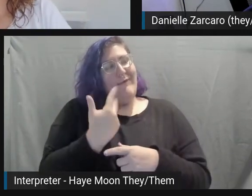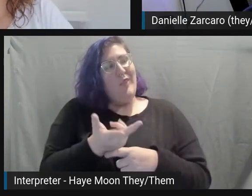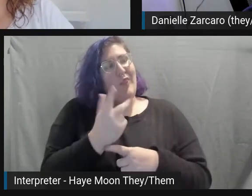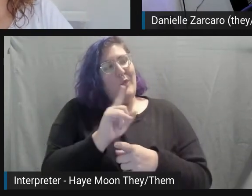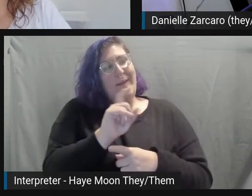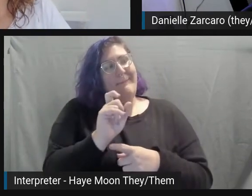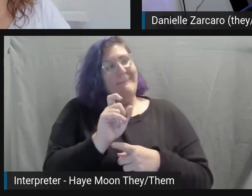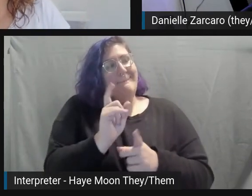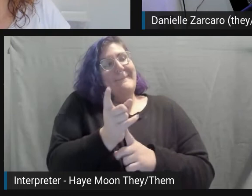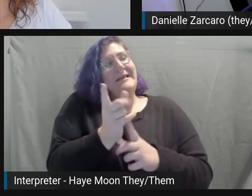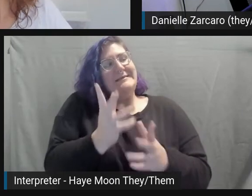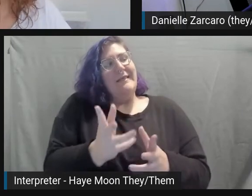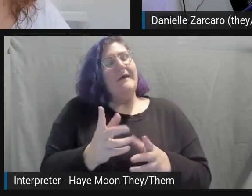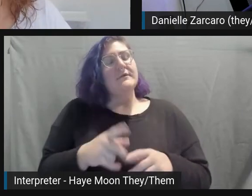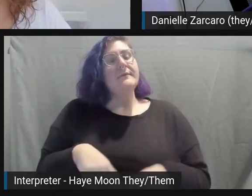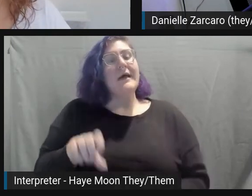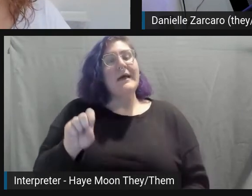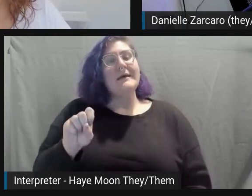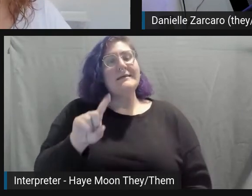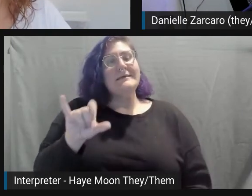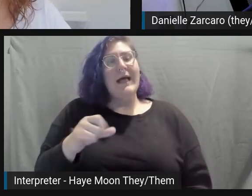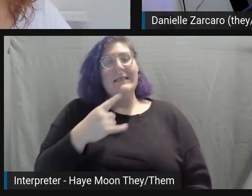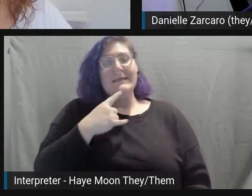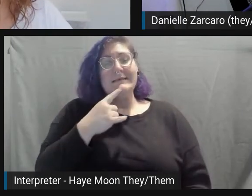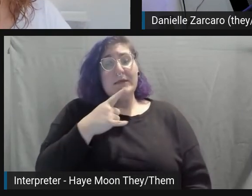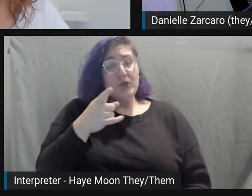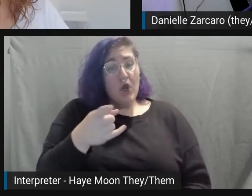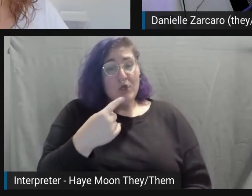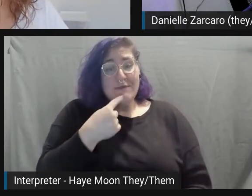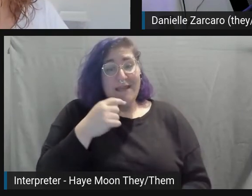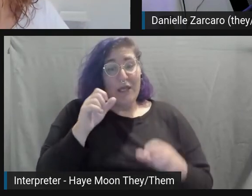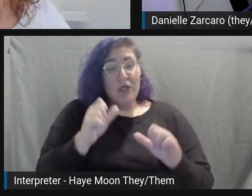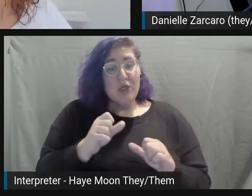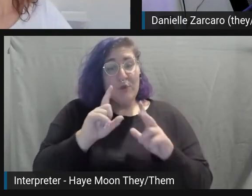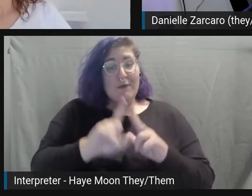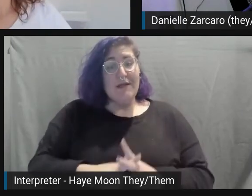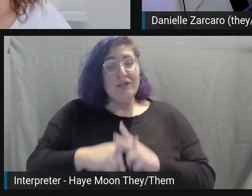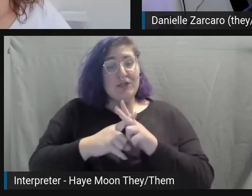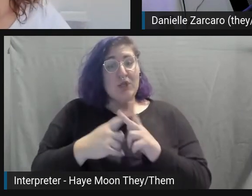Sally says, are you saying that you can implement manual testing into automated testing?